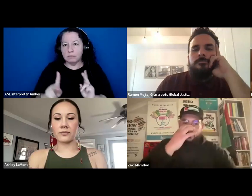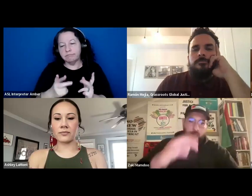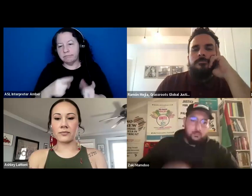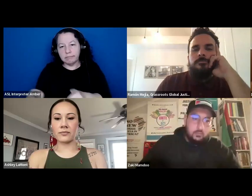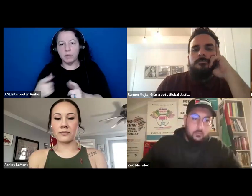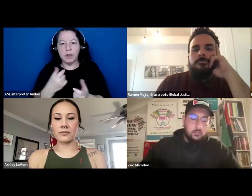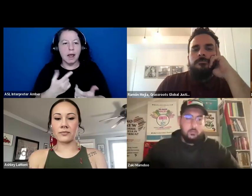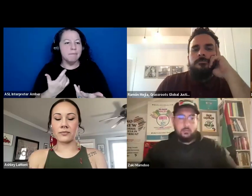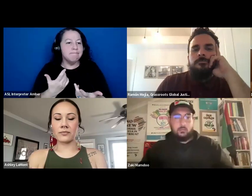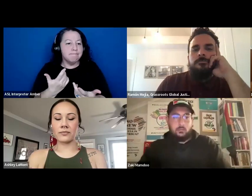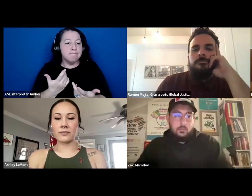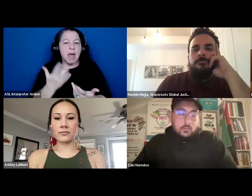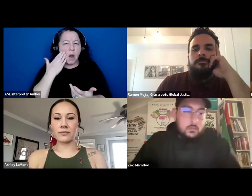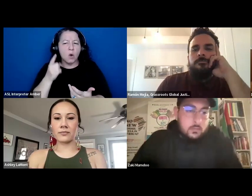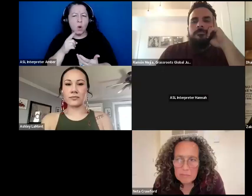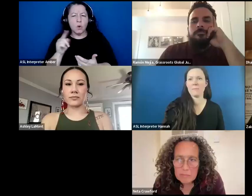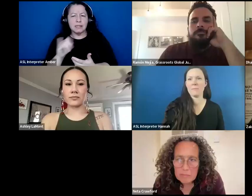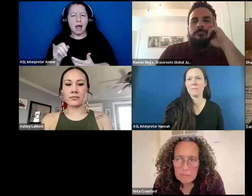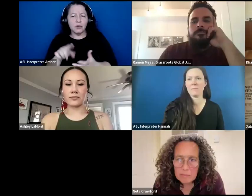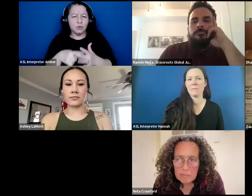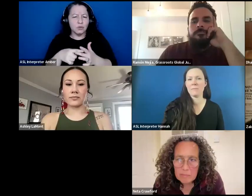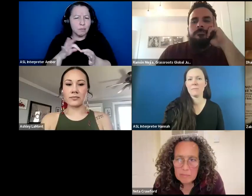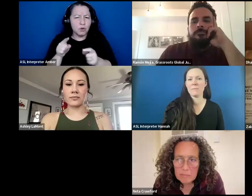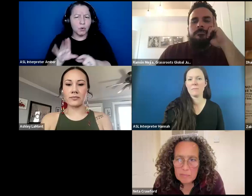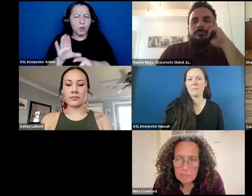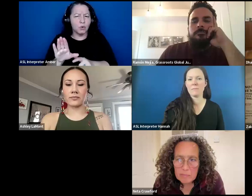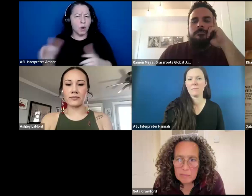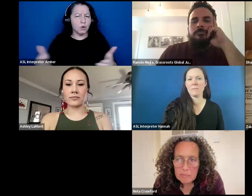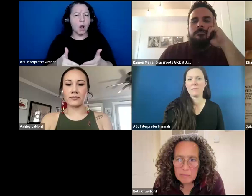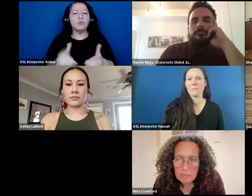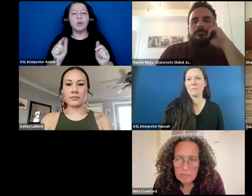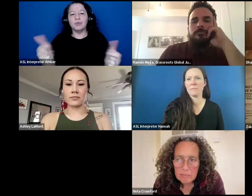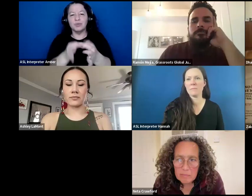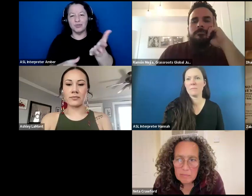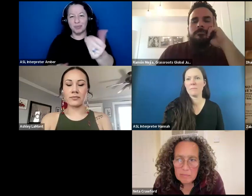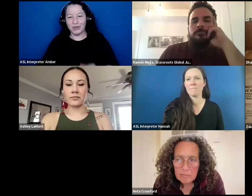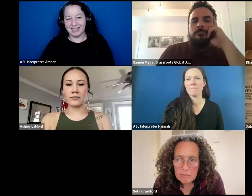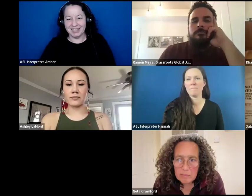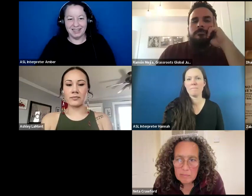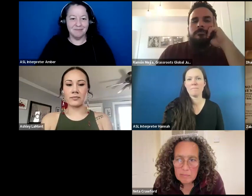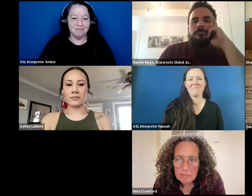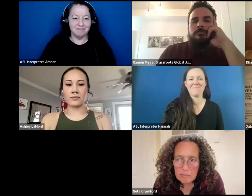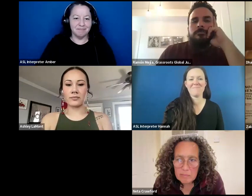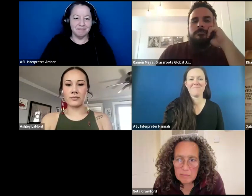in your introduction so maybe we could start with you. What has been the sort of response to military's